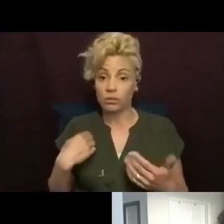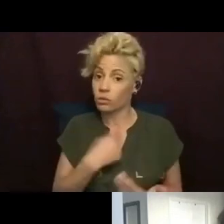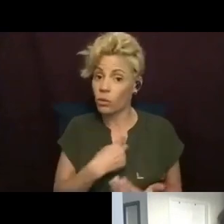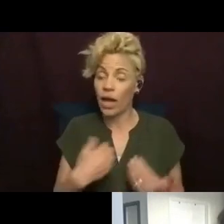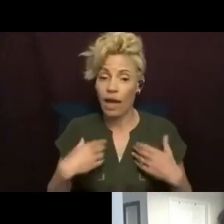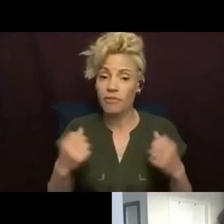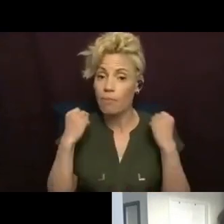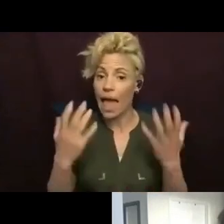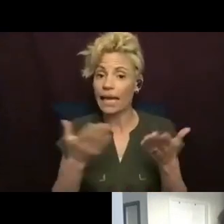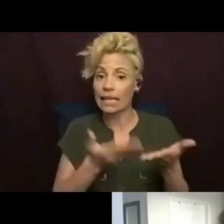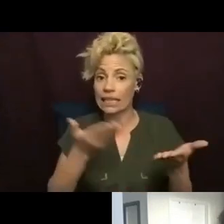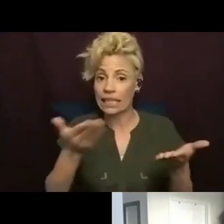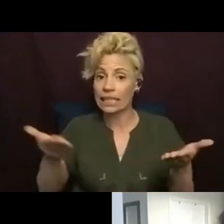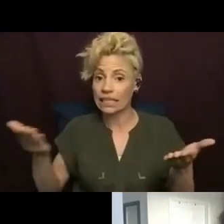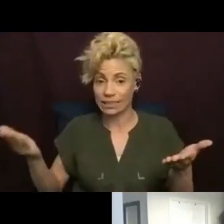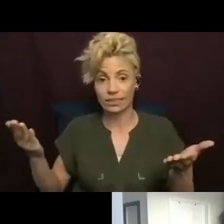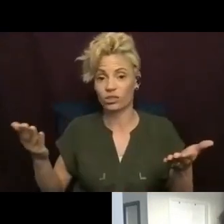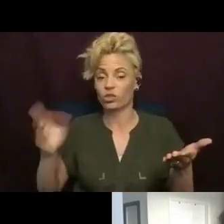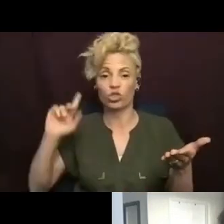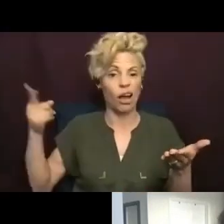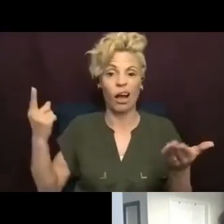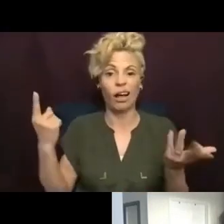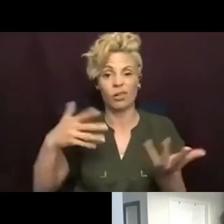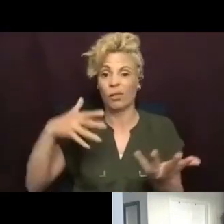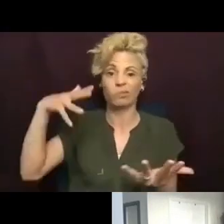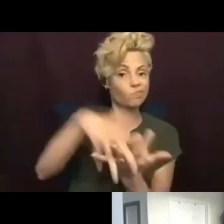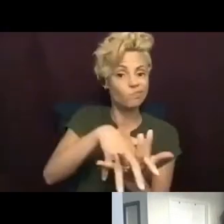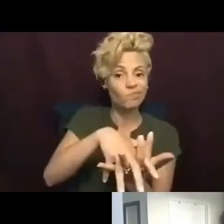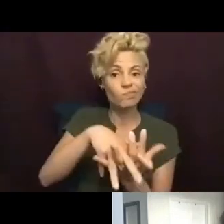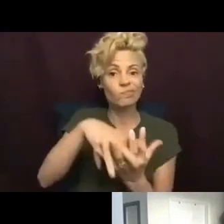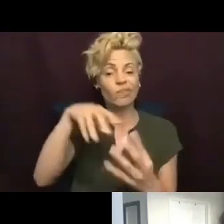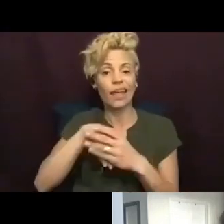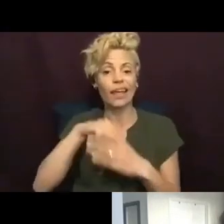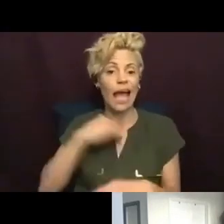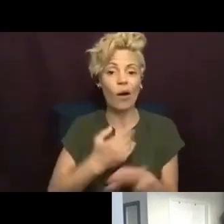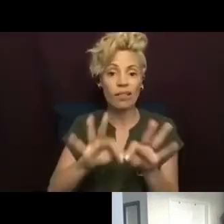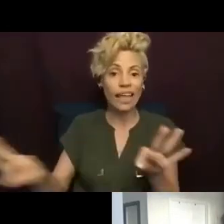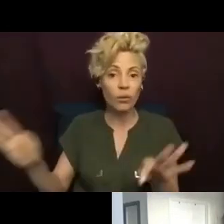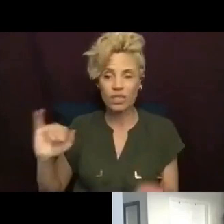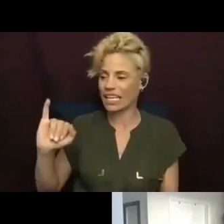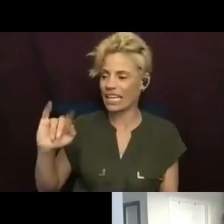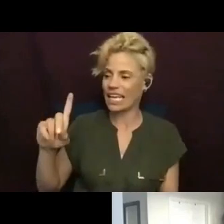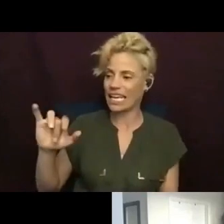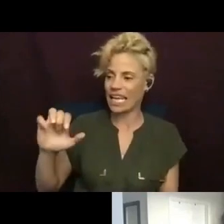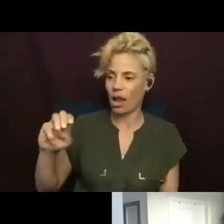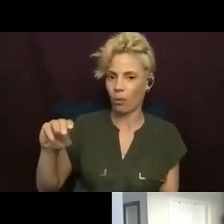that are so ingrained in our language in our idiom that we don't realize are inherently based in.